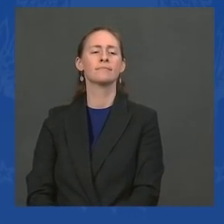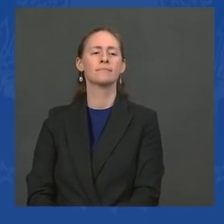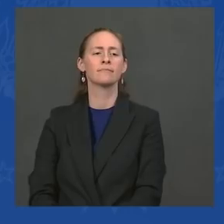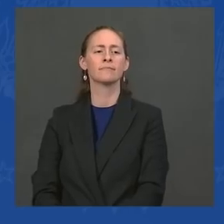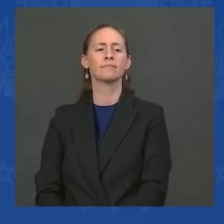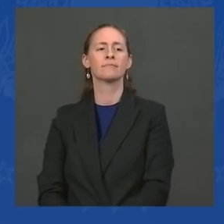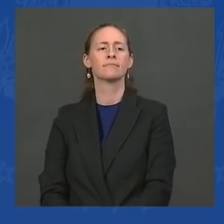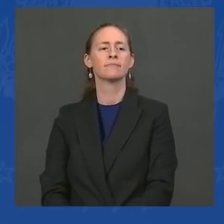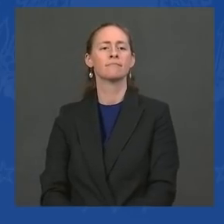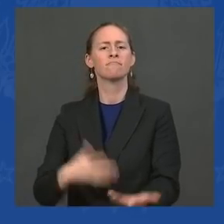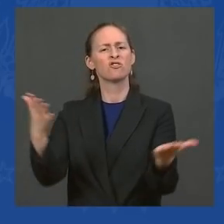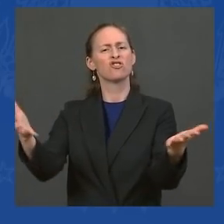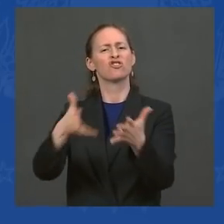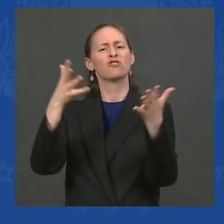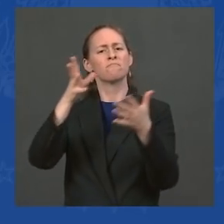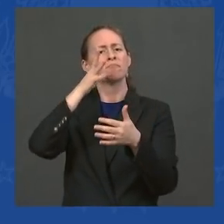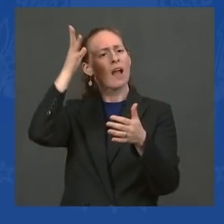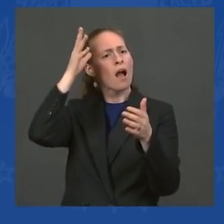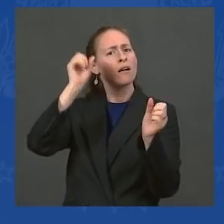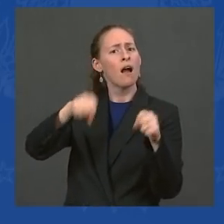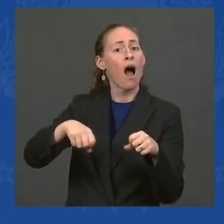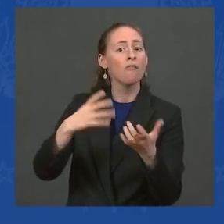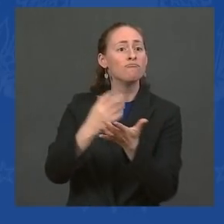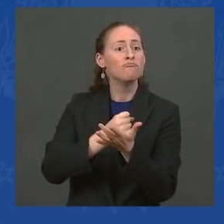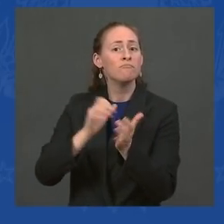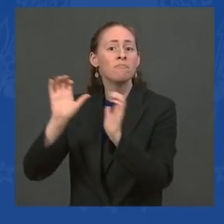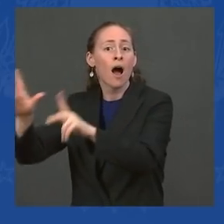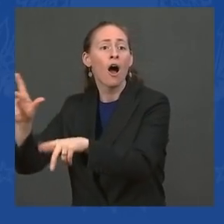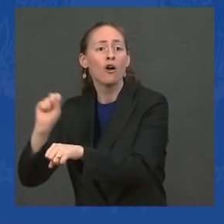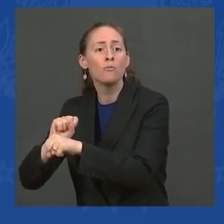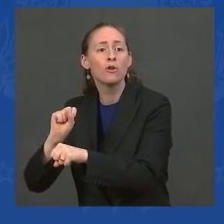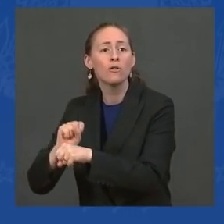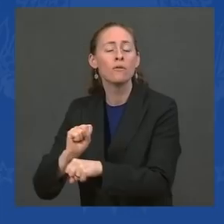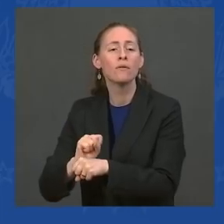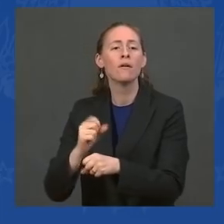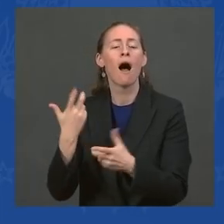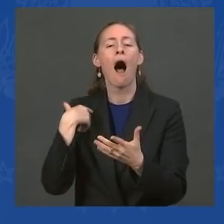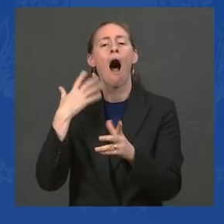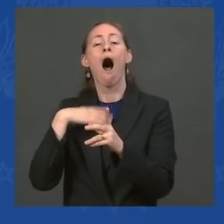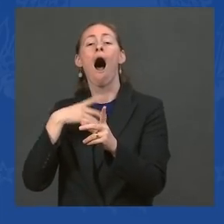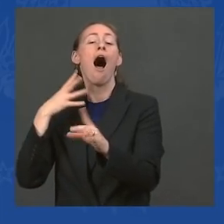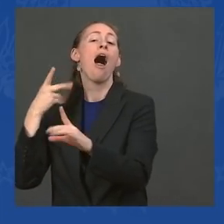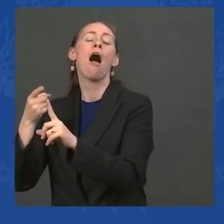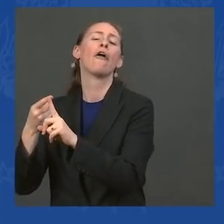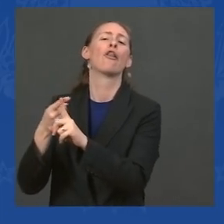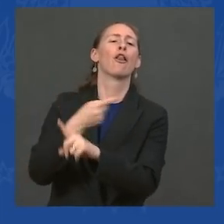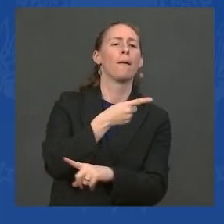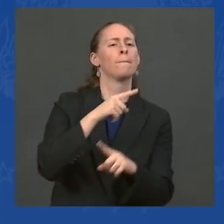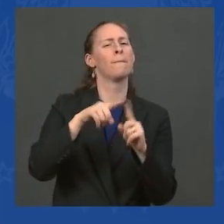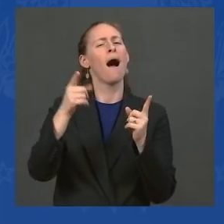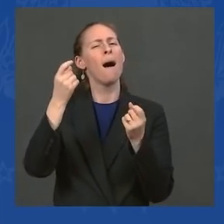or maybe care for that -- we have to do the same -- I'm not going to talk about it today, but the other piece of it, you all know, it deals with eldercare.